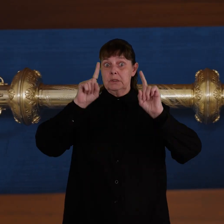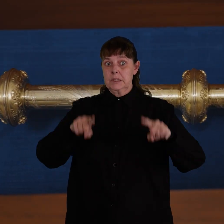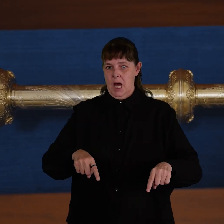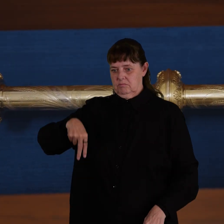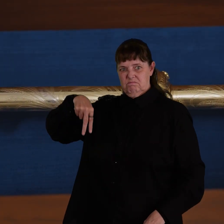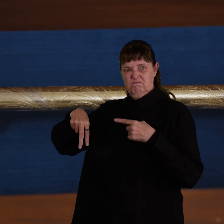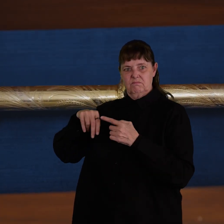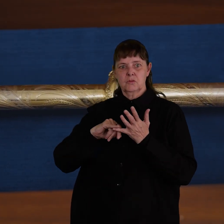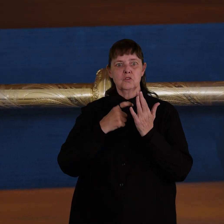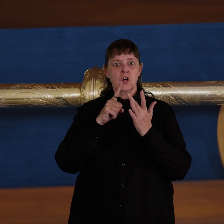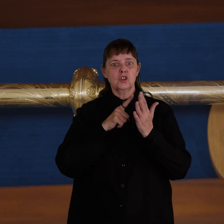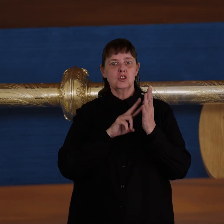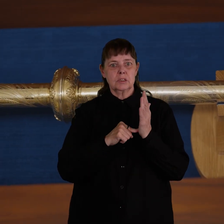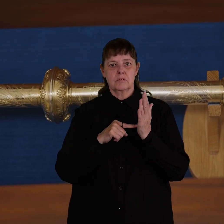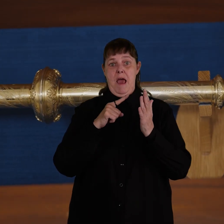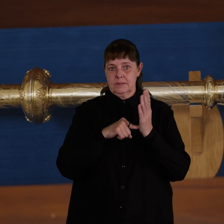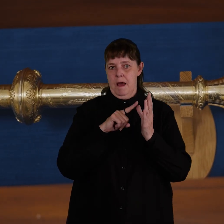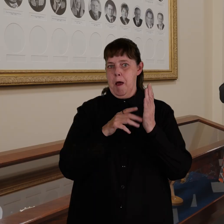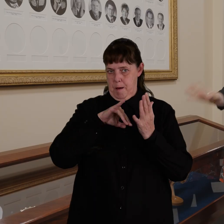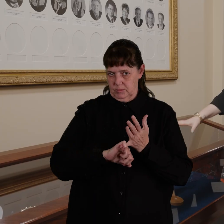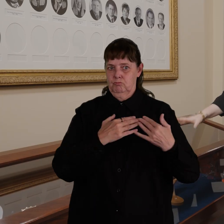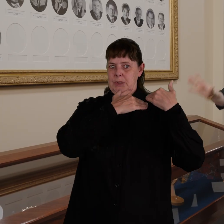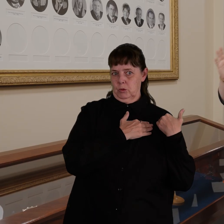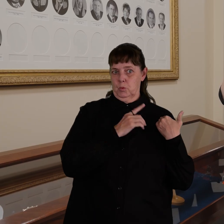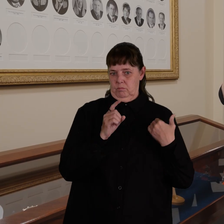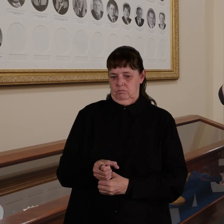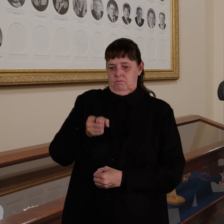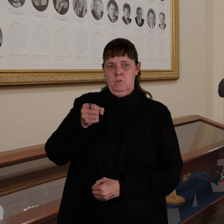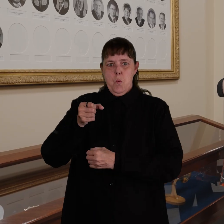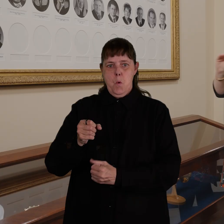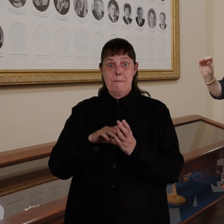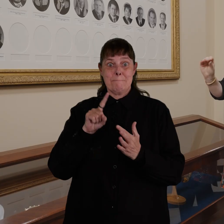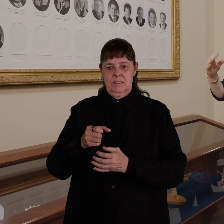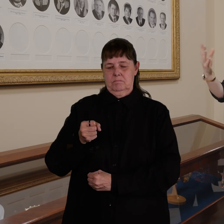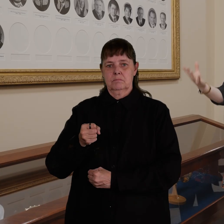arms to carry in the mace at the start of sitting day, and it is placed on the table